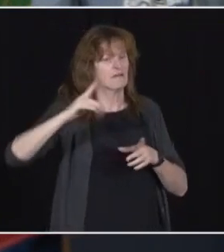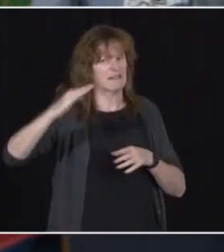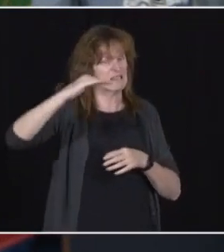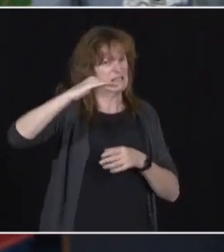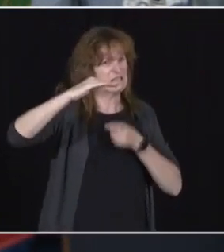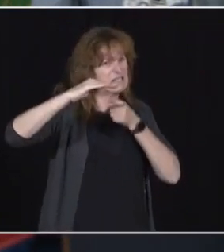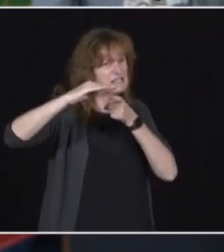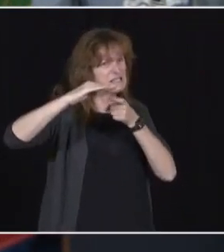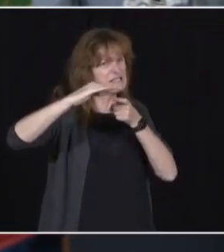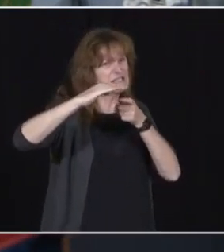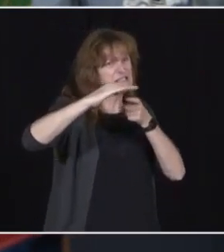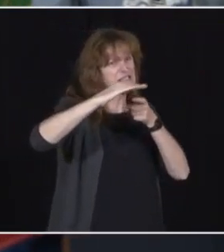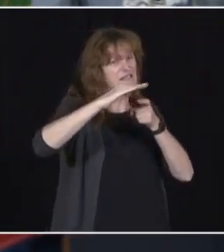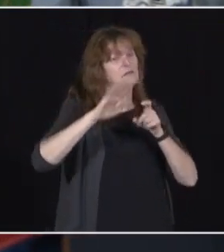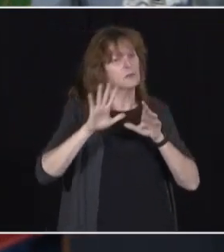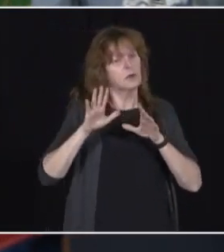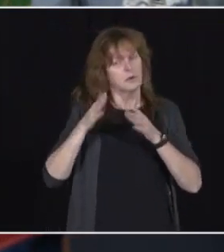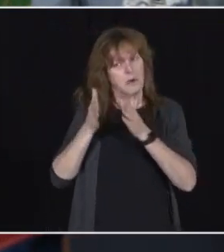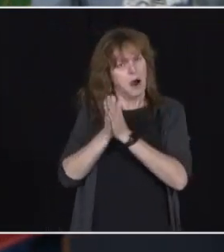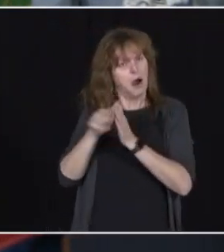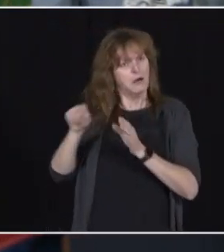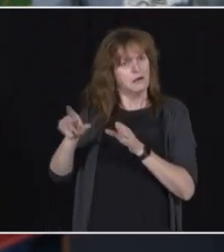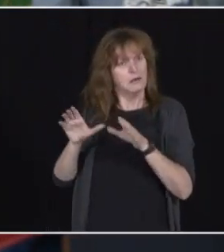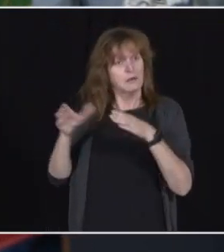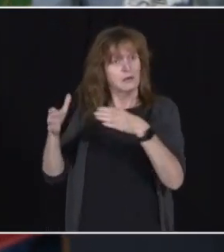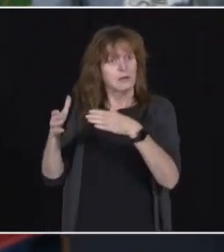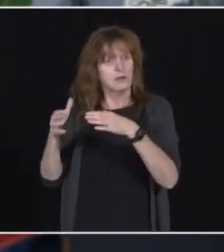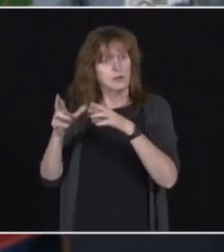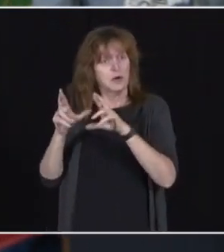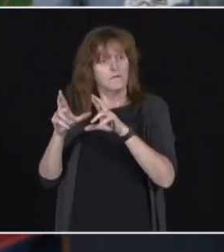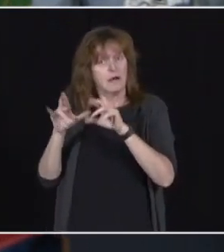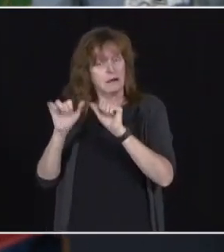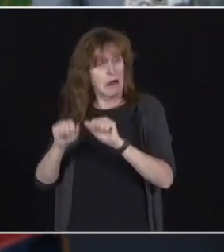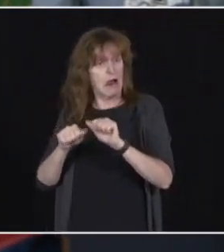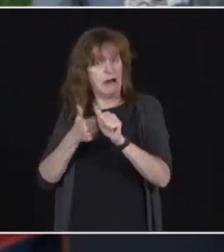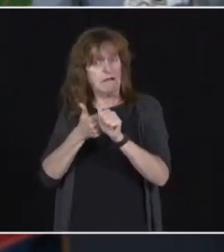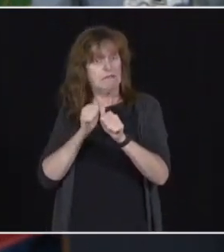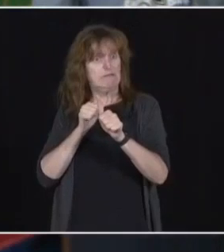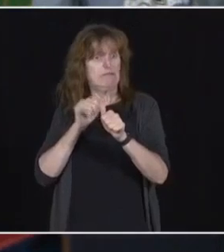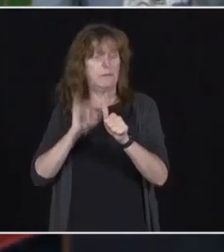But, I think we can do that. And we are asking our model is what might we